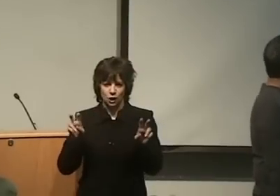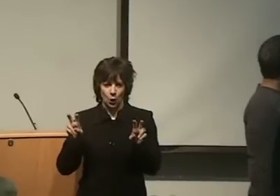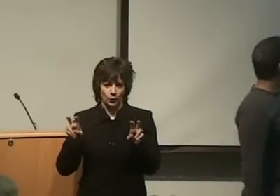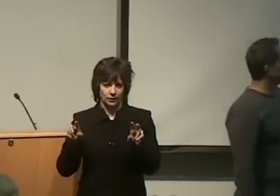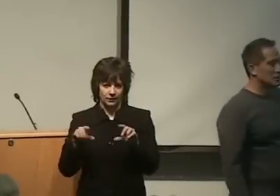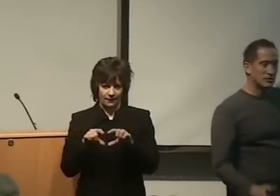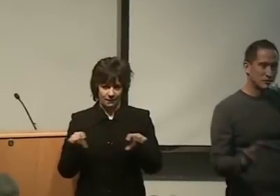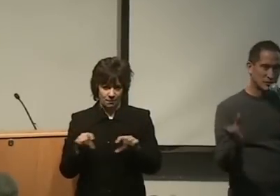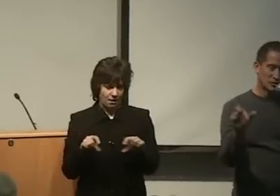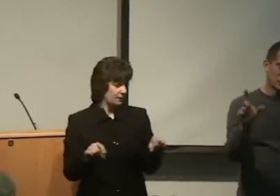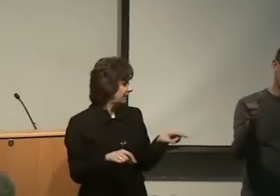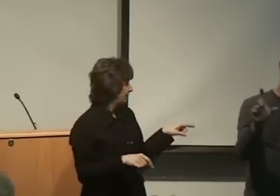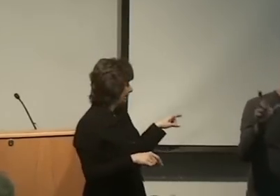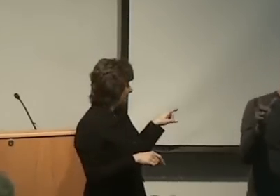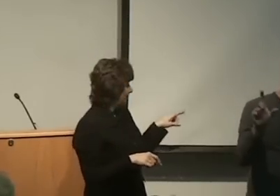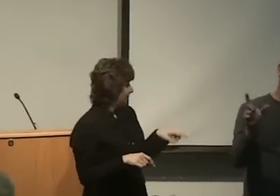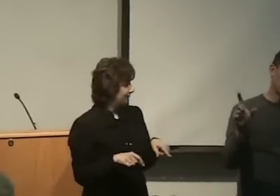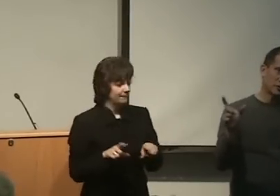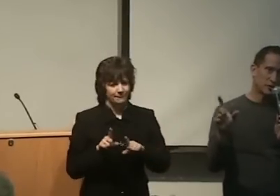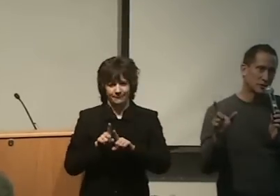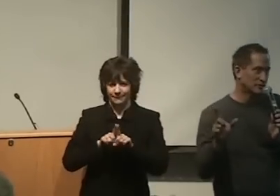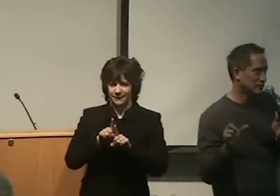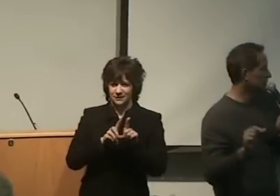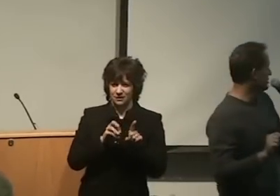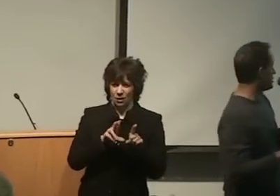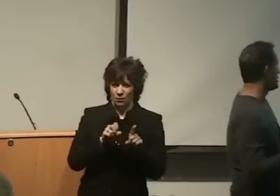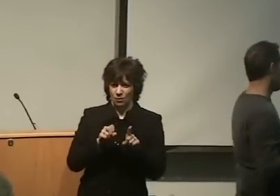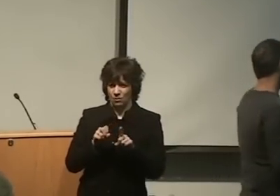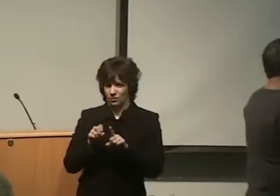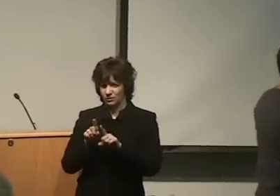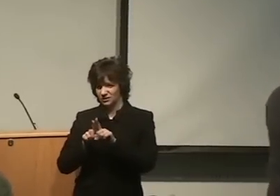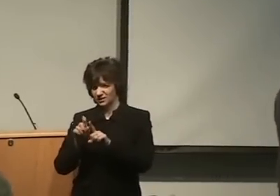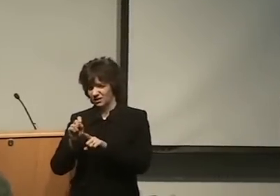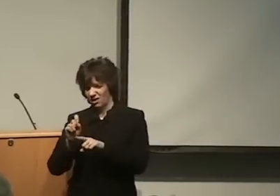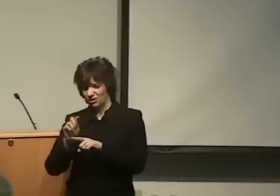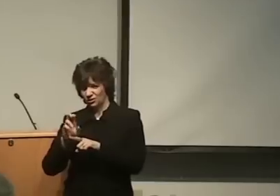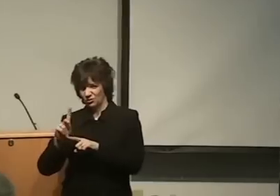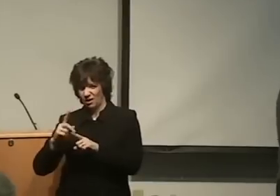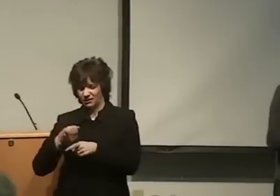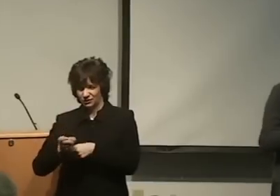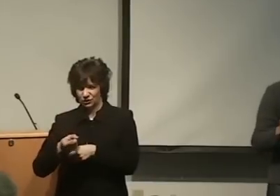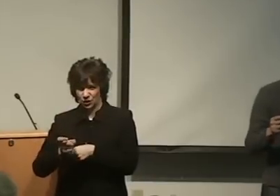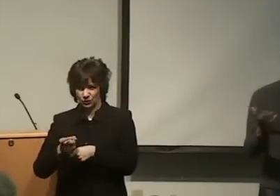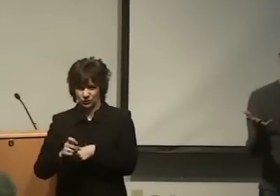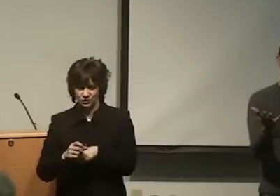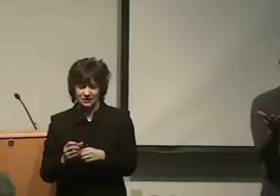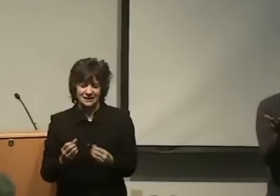that's a Star Wars/Star Trek joke if you missed it, but teach to the many not the middle. Because what we do is what I'm doing.